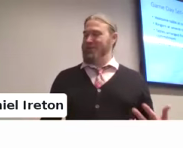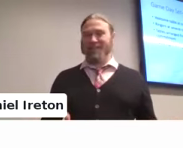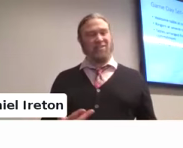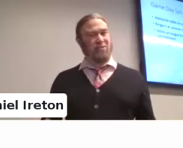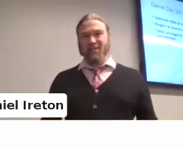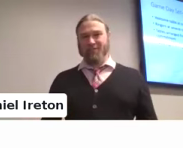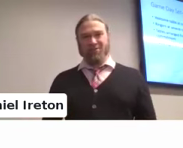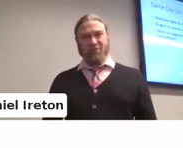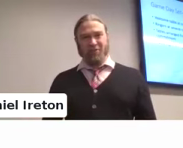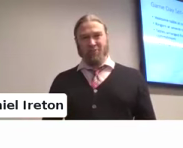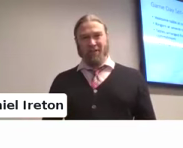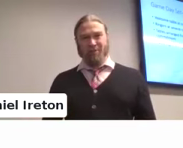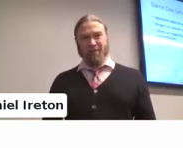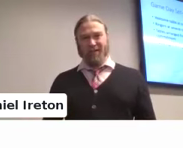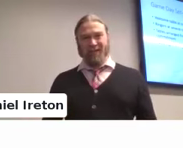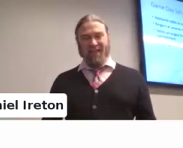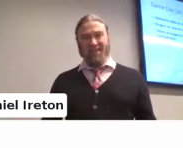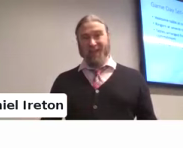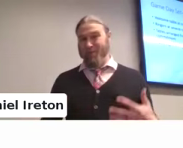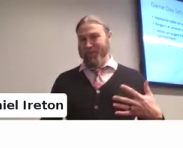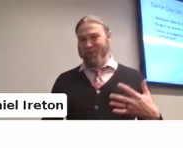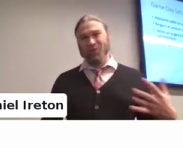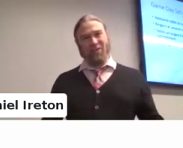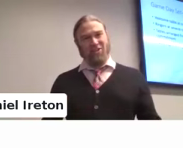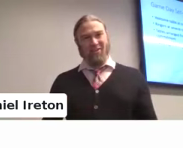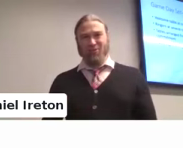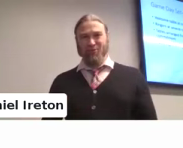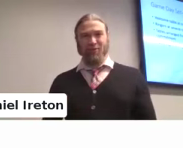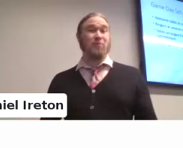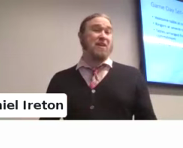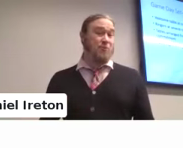Reach out to these groups, even if they, you know there may not be a strong tie.